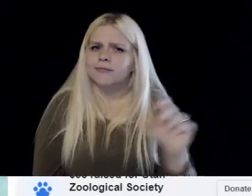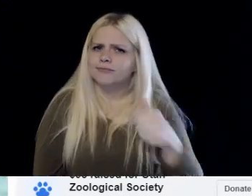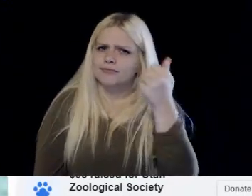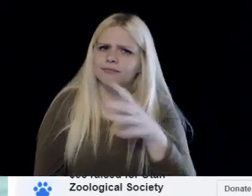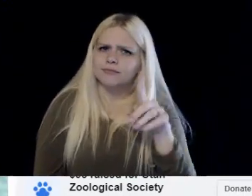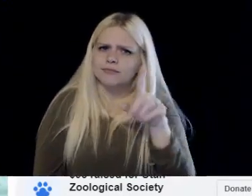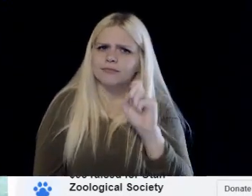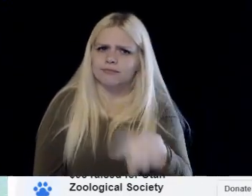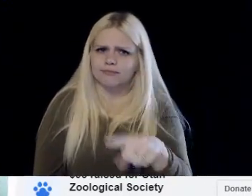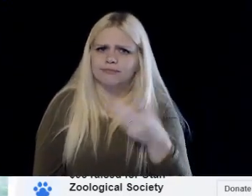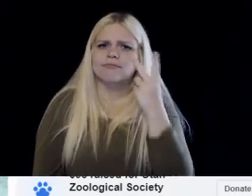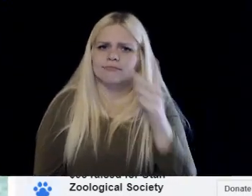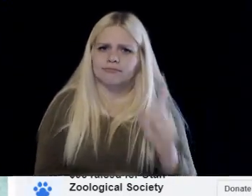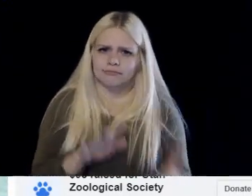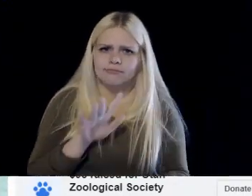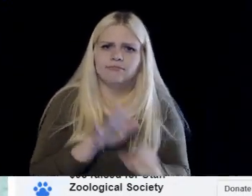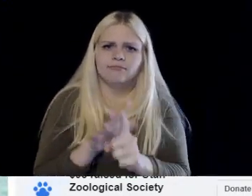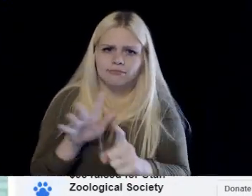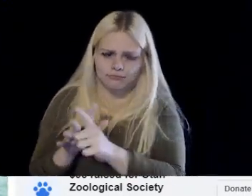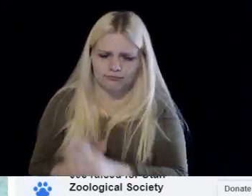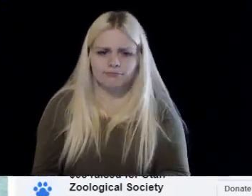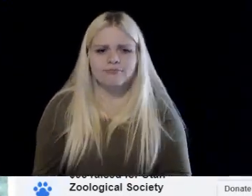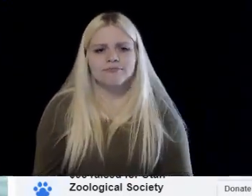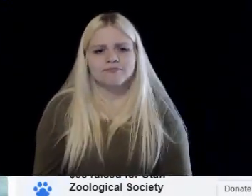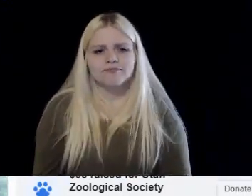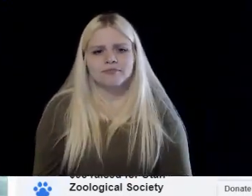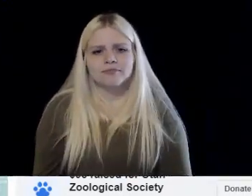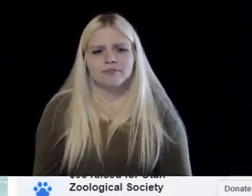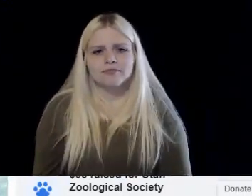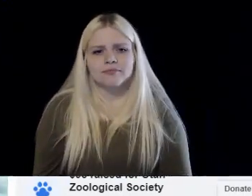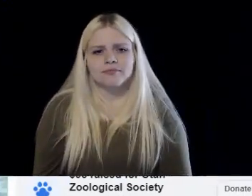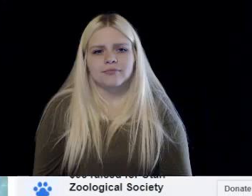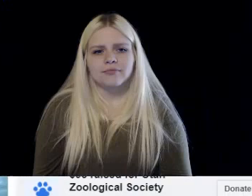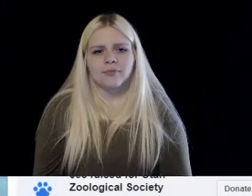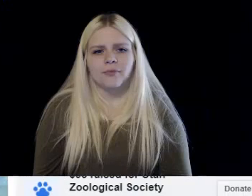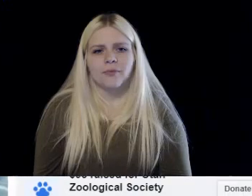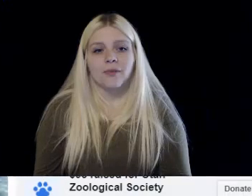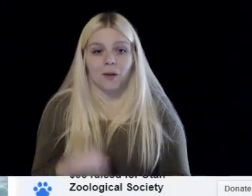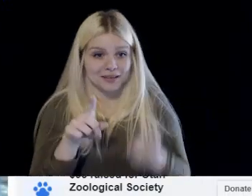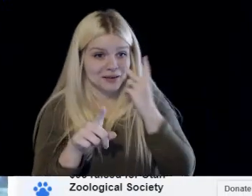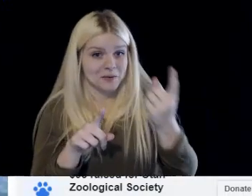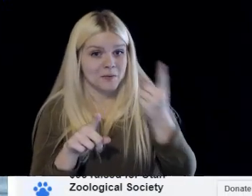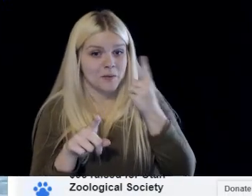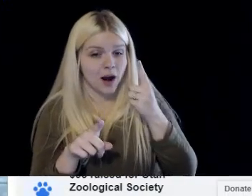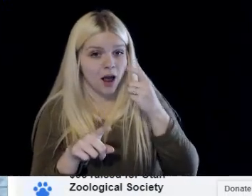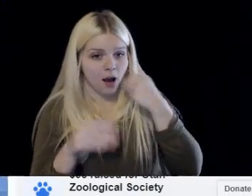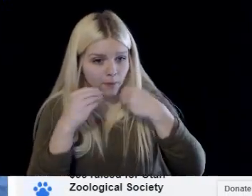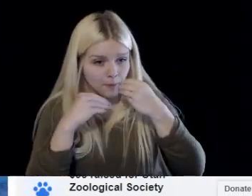Michelle: So, Nika's actually got hers down to the fish layer. Erica: Oh, this- right in front? The green? Michelle: Yeah, right here.